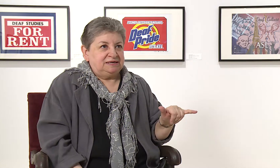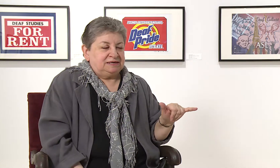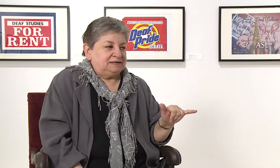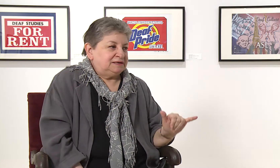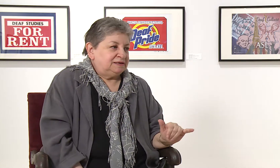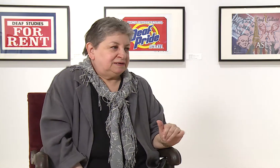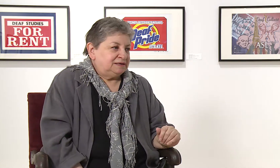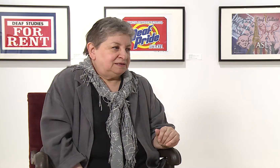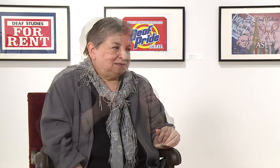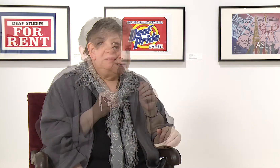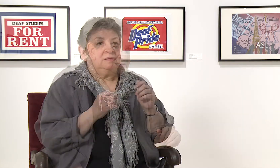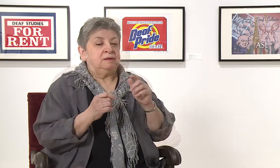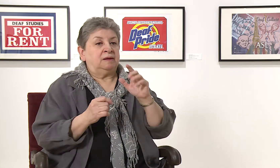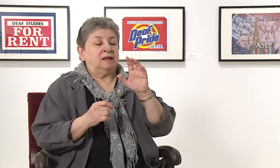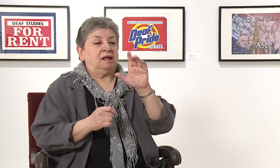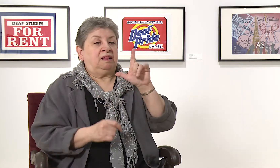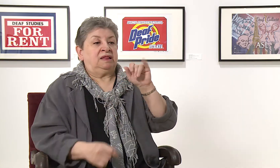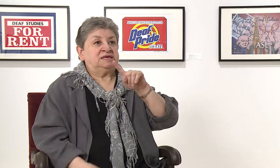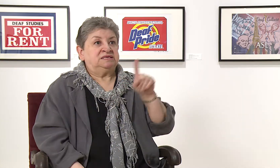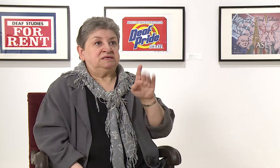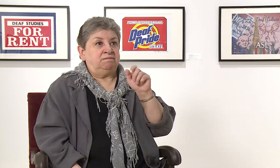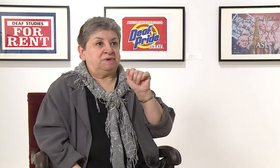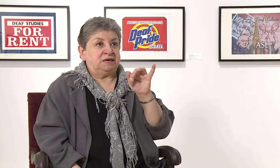So after I quit, I moved to New York City.